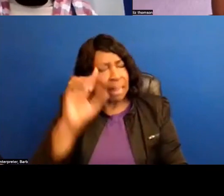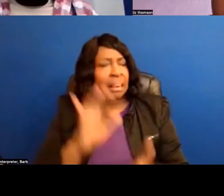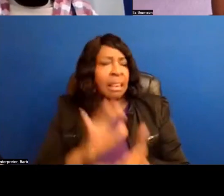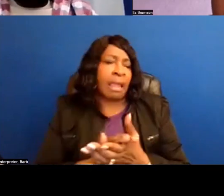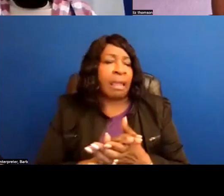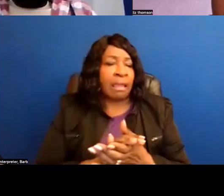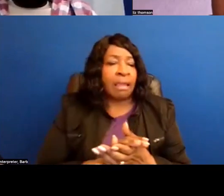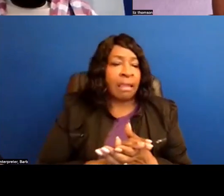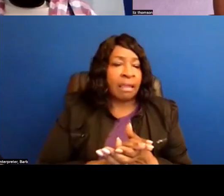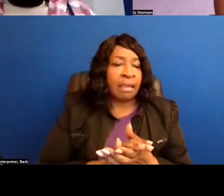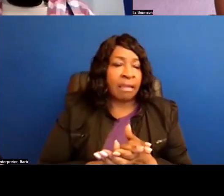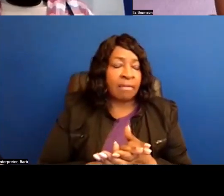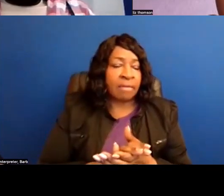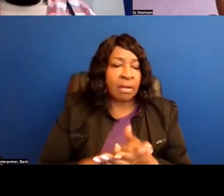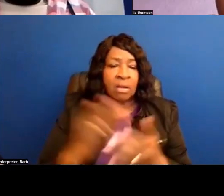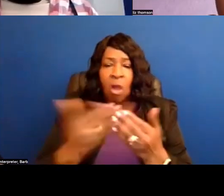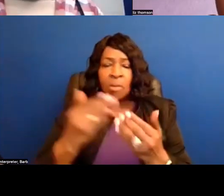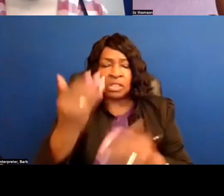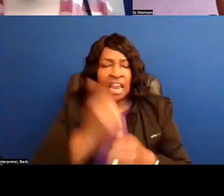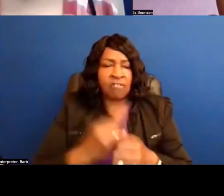I think nearly everyone had multiple disabilities.